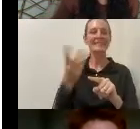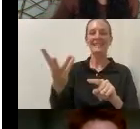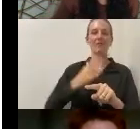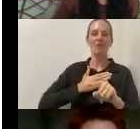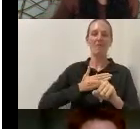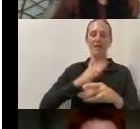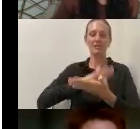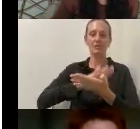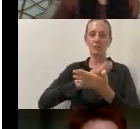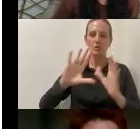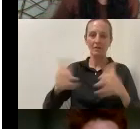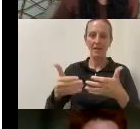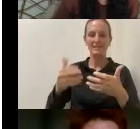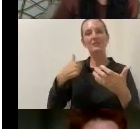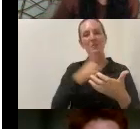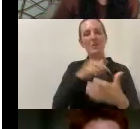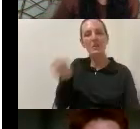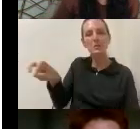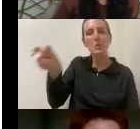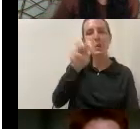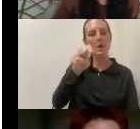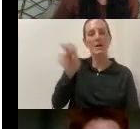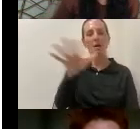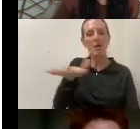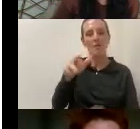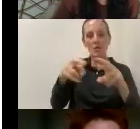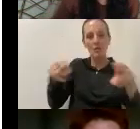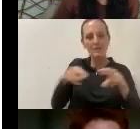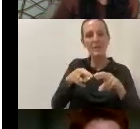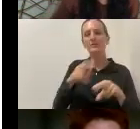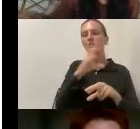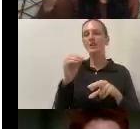would be toured around the neighborhood and the band would share knowledge about not only